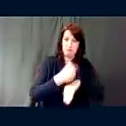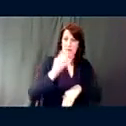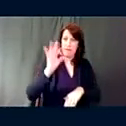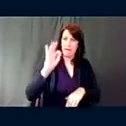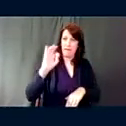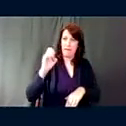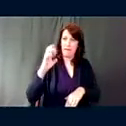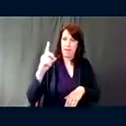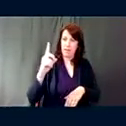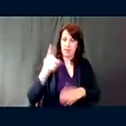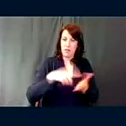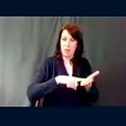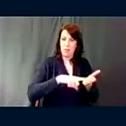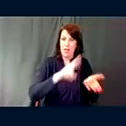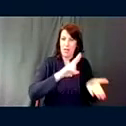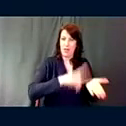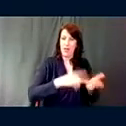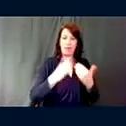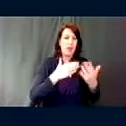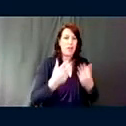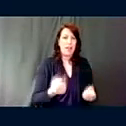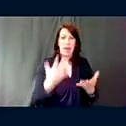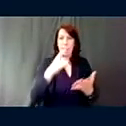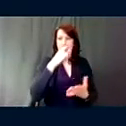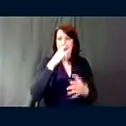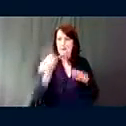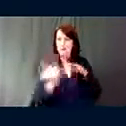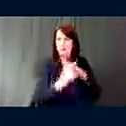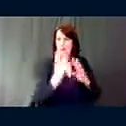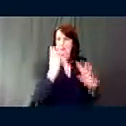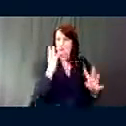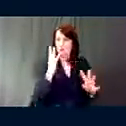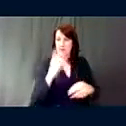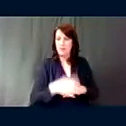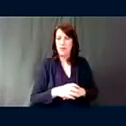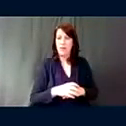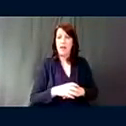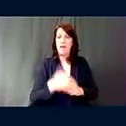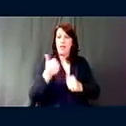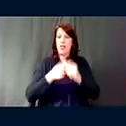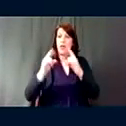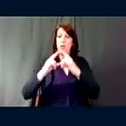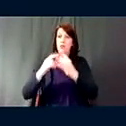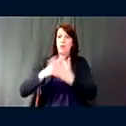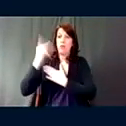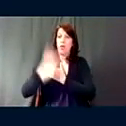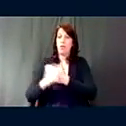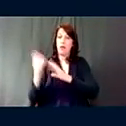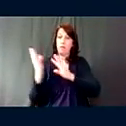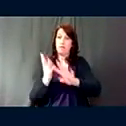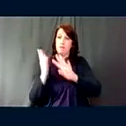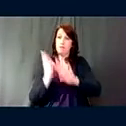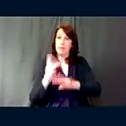THE VACCINES ARE FIXED COSTS, YOU NEED TO PAY THE NURSE, REGARDLESS OF HOW MANY KIDS SHE IMMUNIZES. WITH THESE PROGRAMS YOU CAN MANY